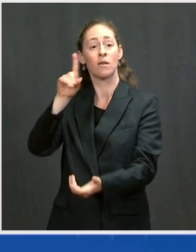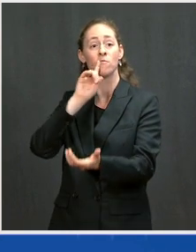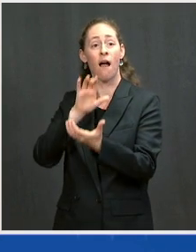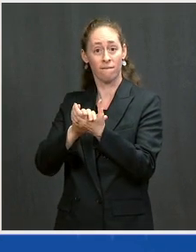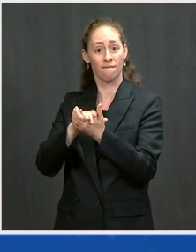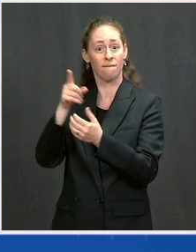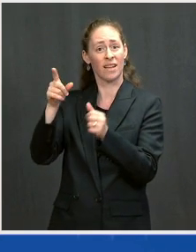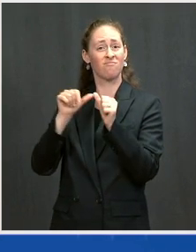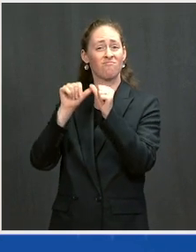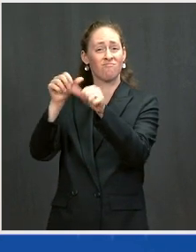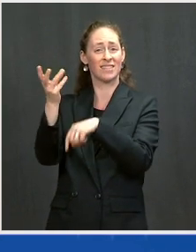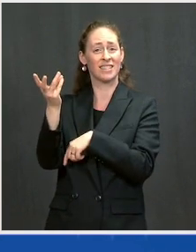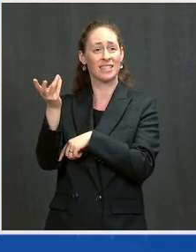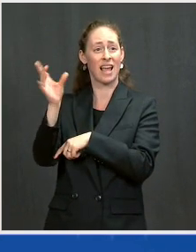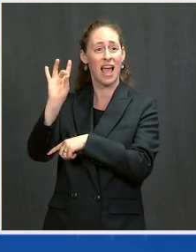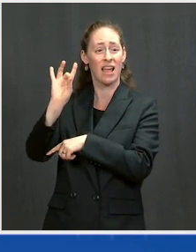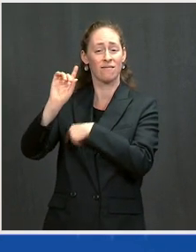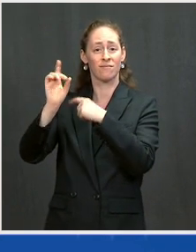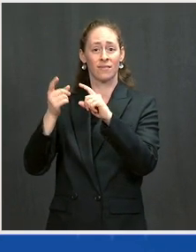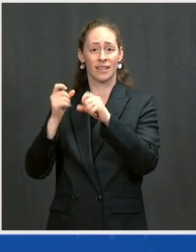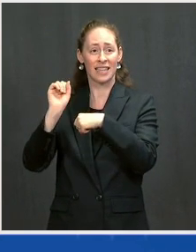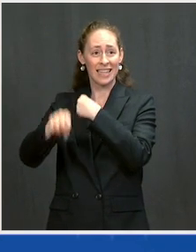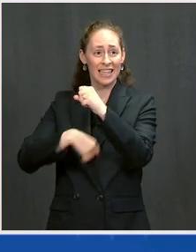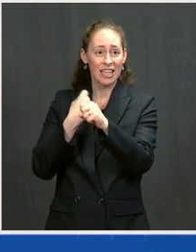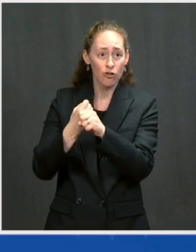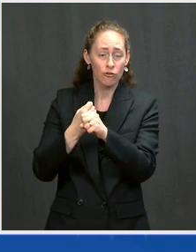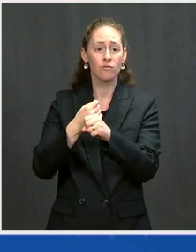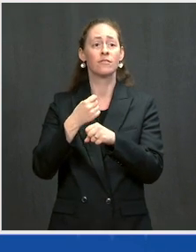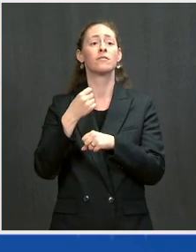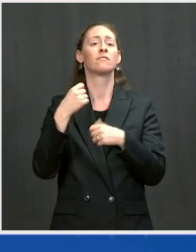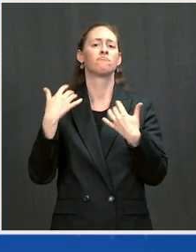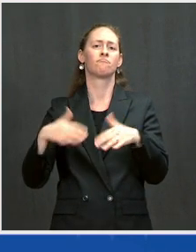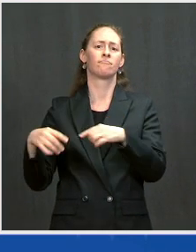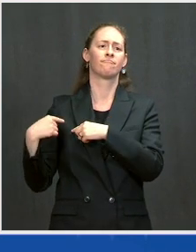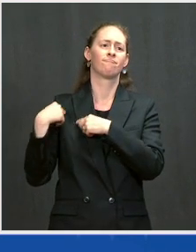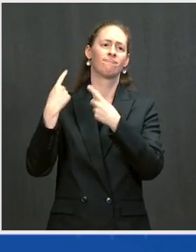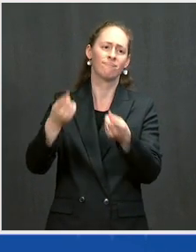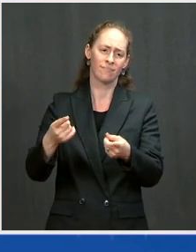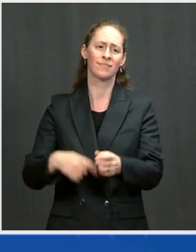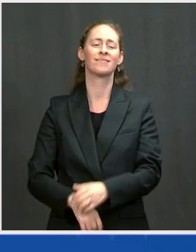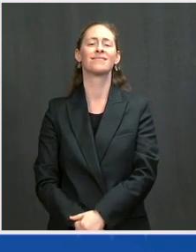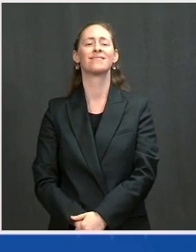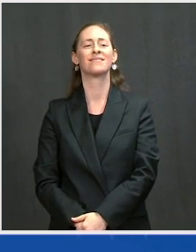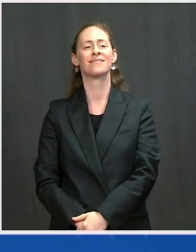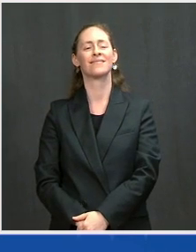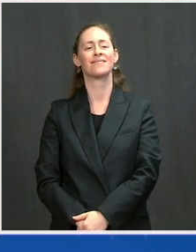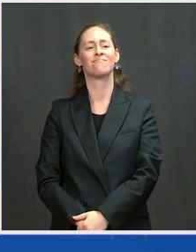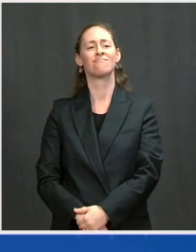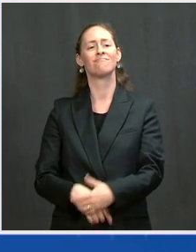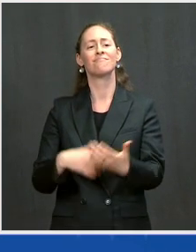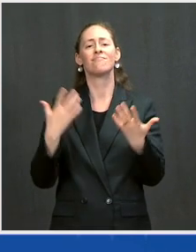comrades and others today in spirit. Lord let Ralph's life legacy in this very medal